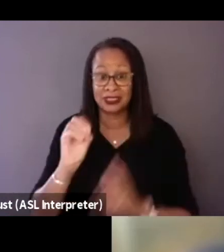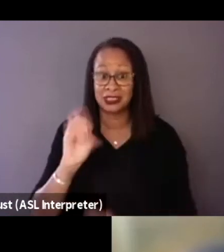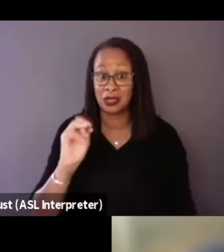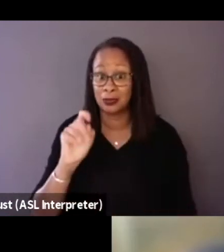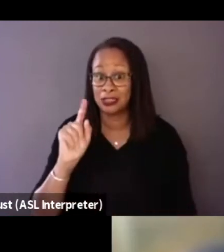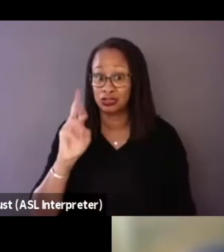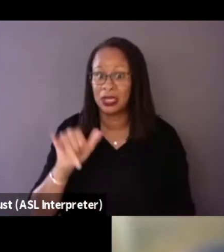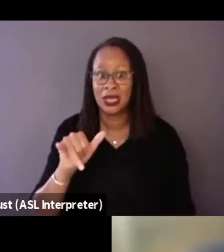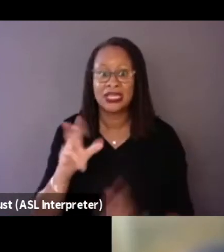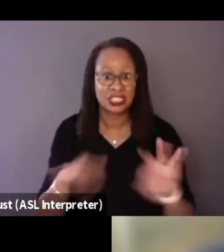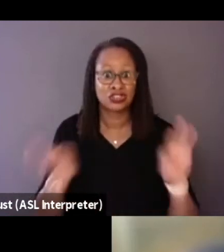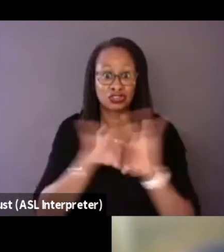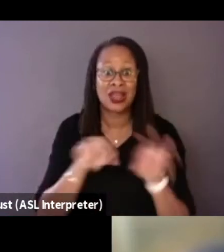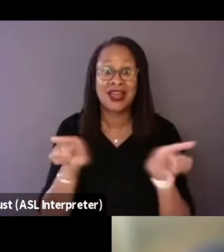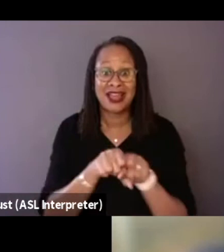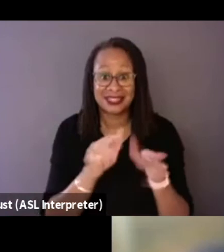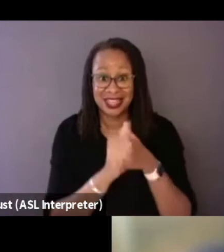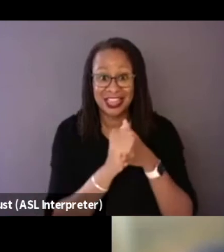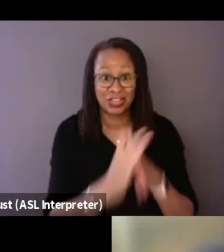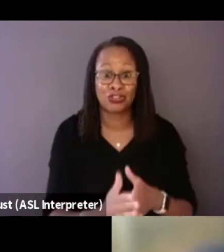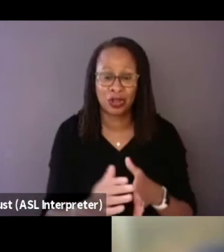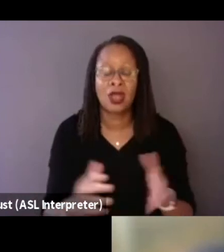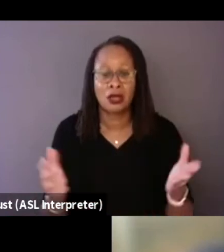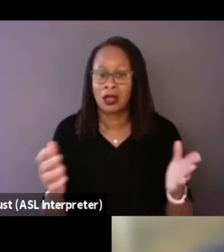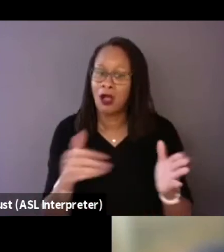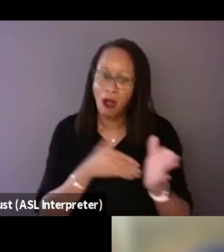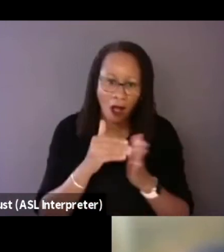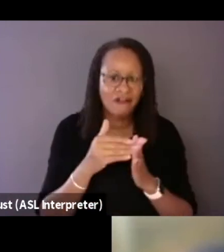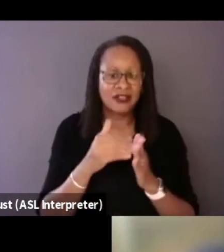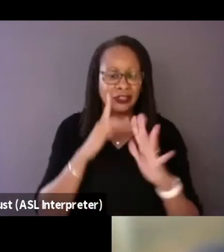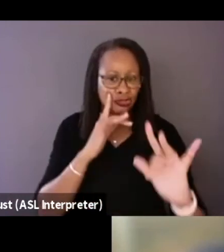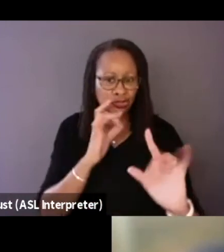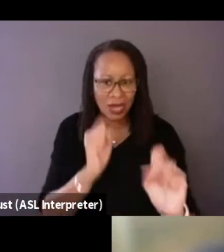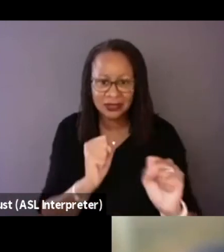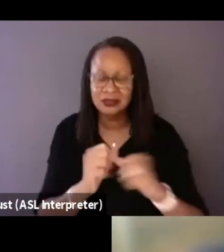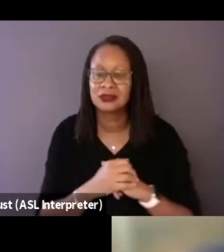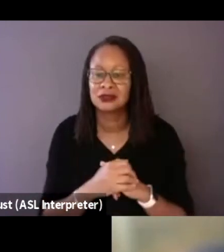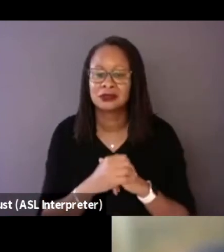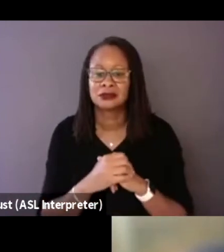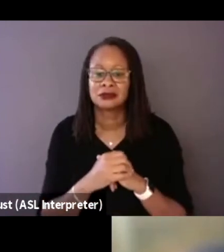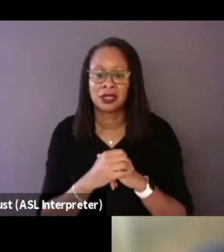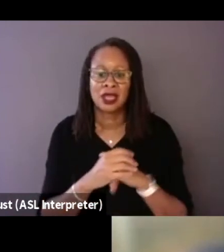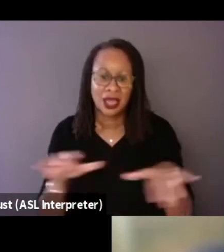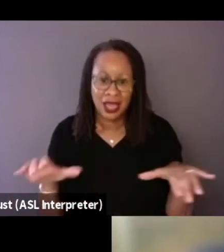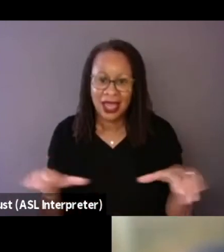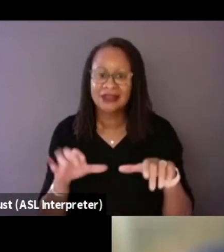So being a leader often attracts... And I think the act of agreeing to be in a documentary